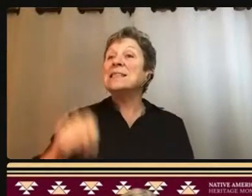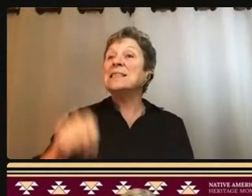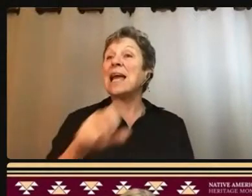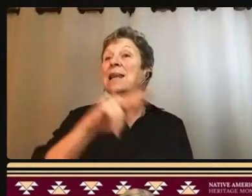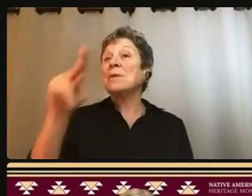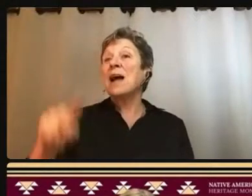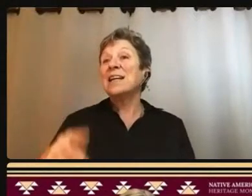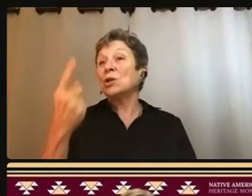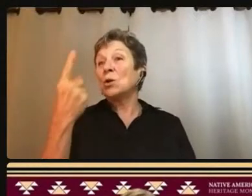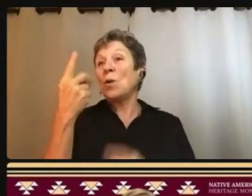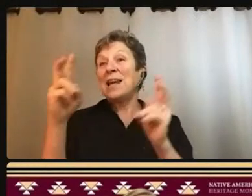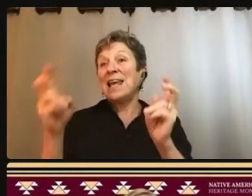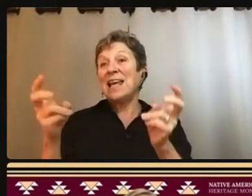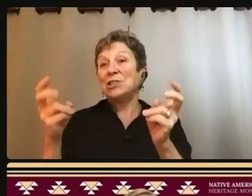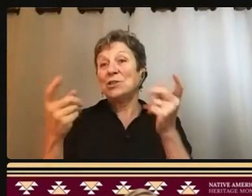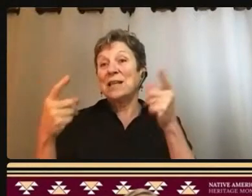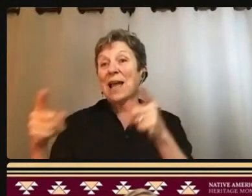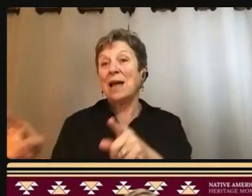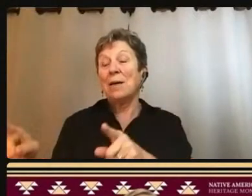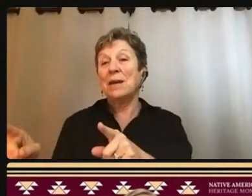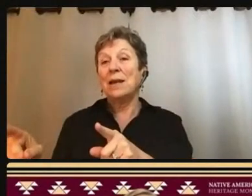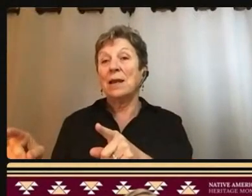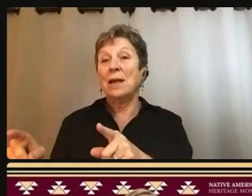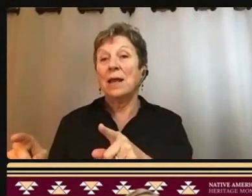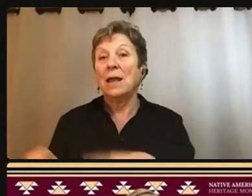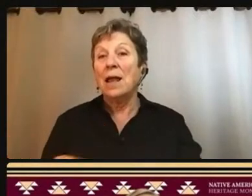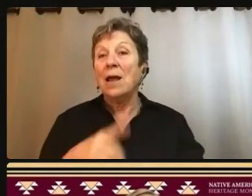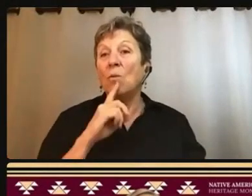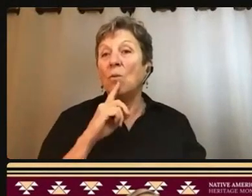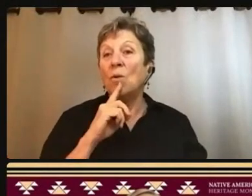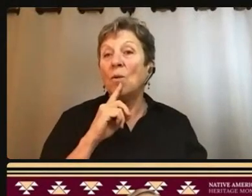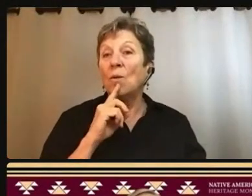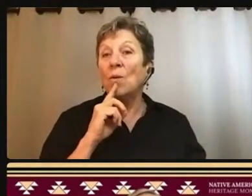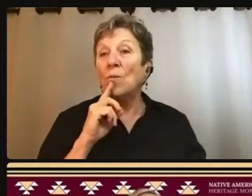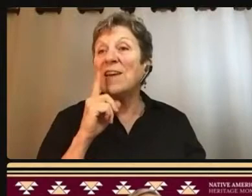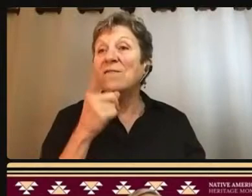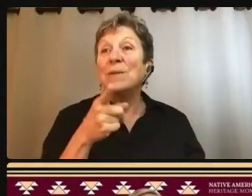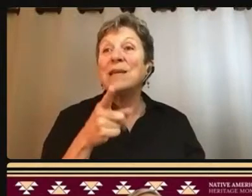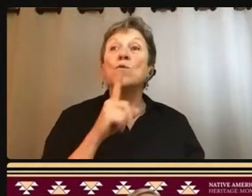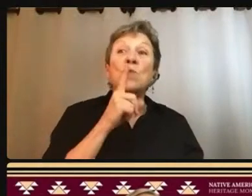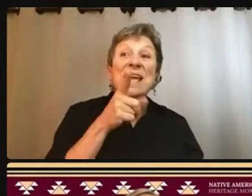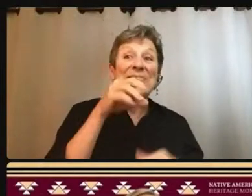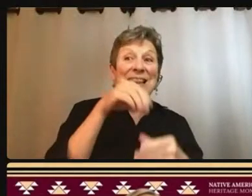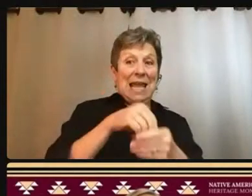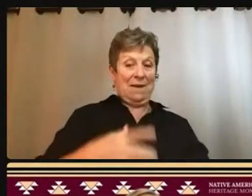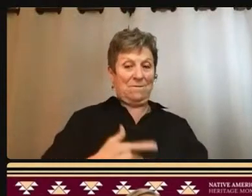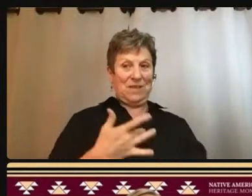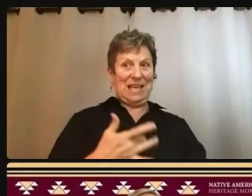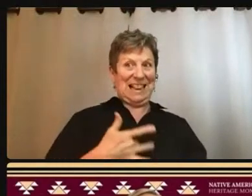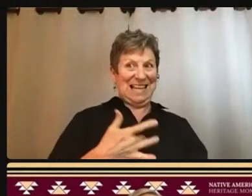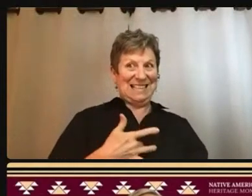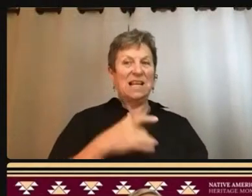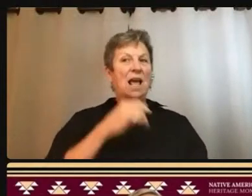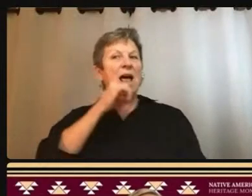WE JUST HAVE TO LOOK AT DATA REALISTICALLY AND I THINK PART OF THE ISSUE THAT SALEM KAISER